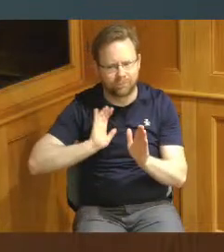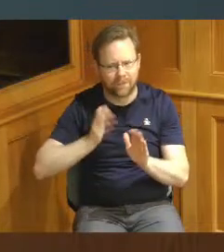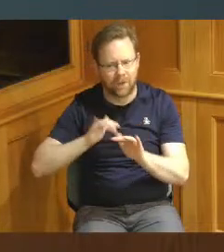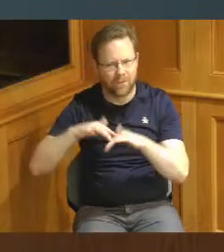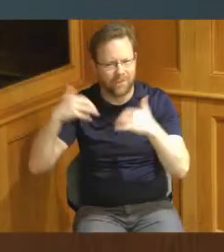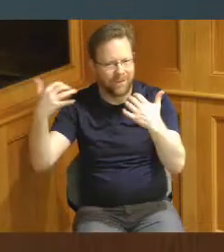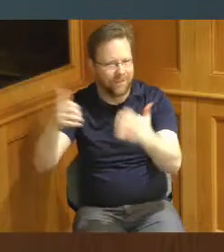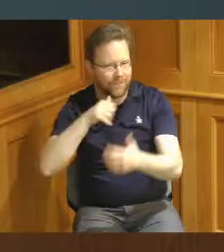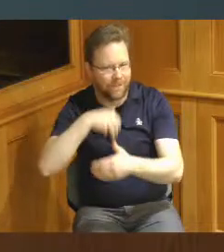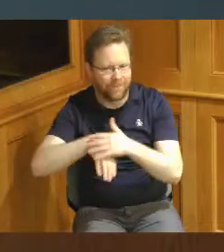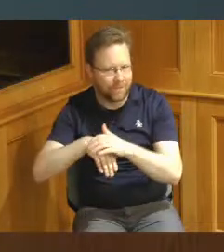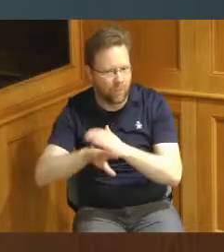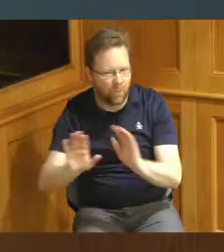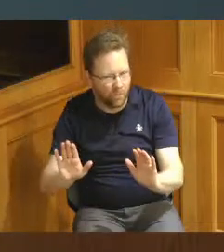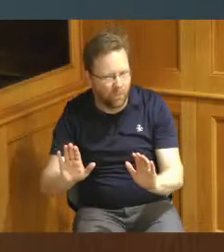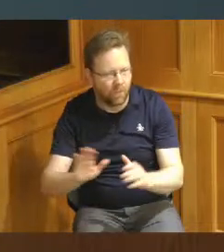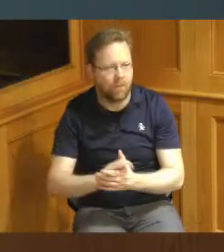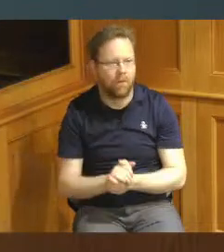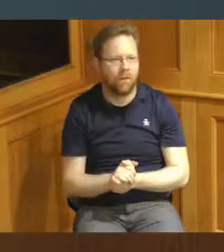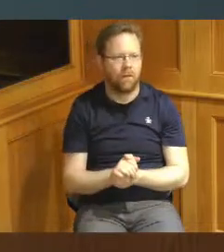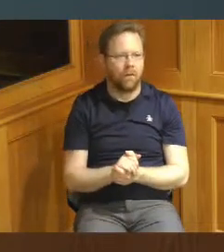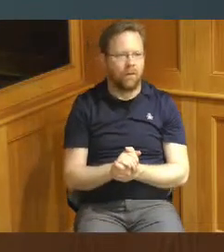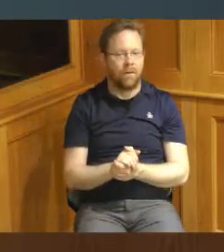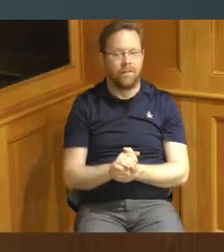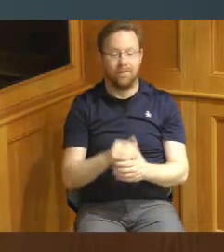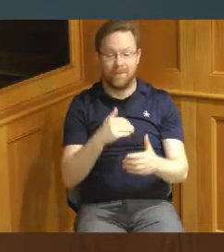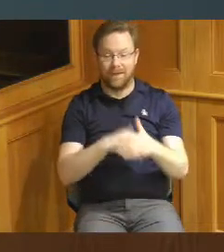standards for guardrail (Commissioner Reece)